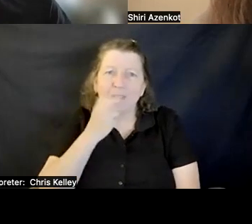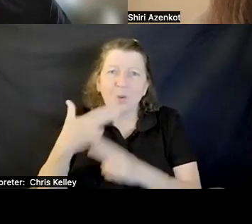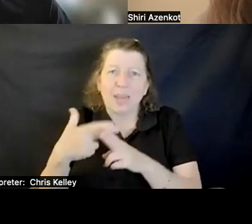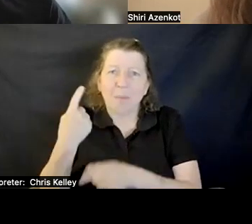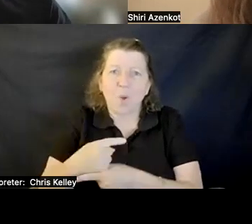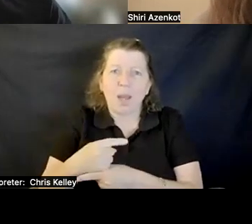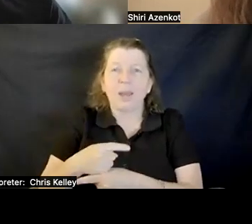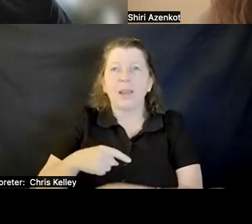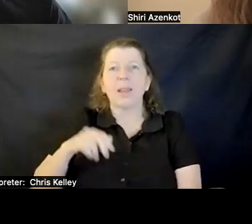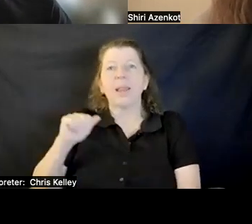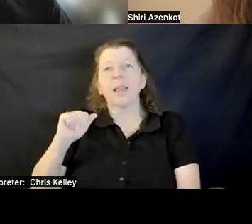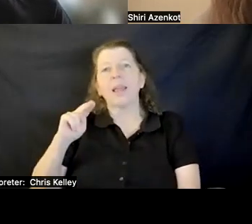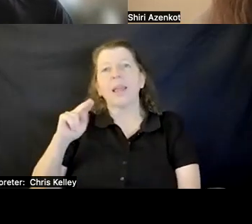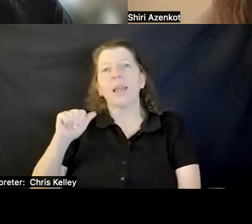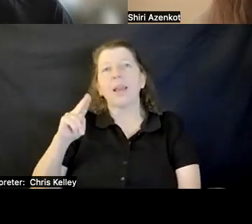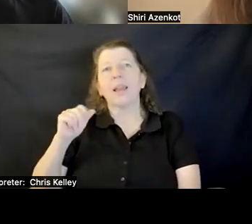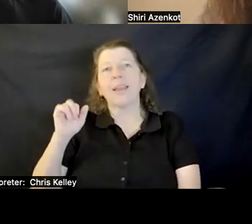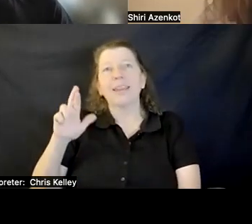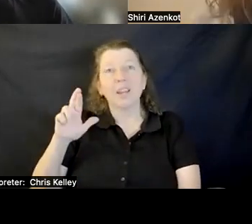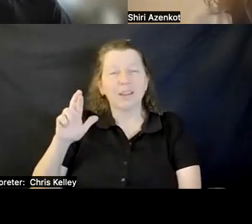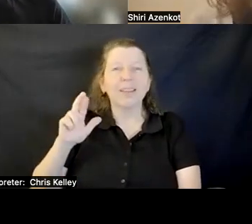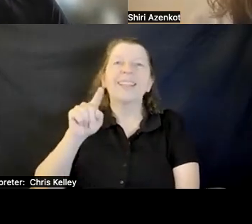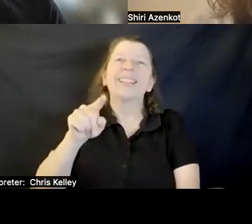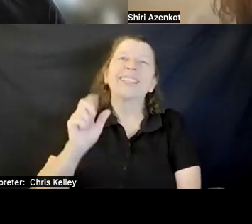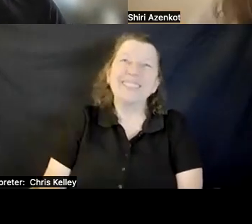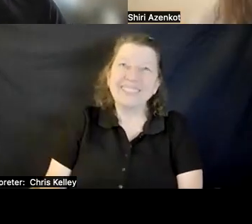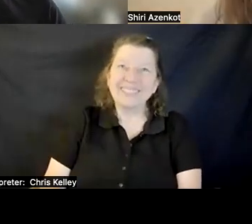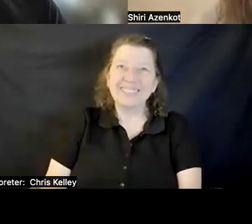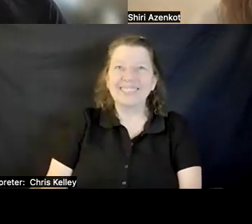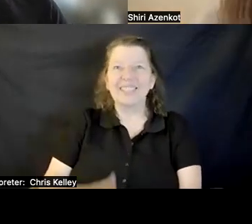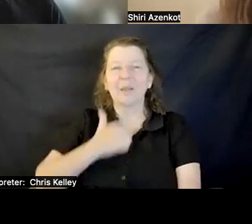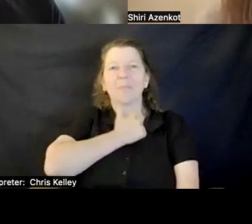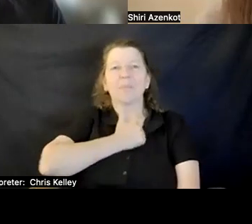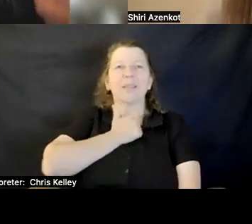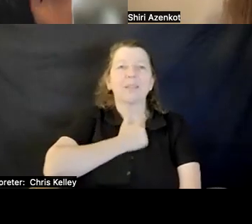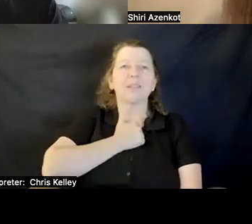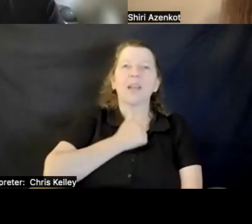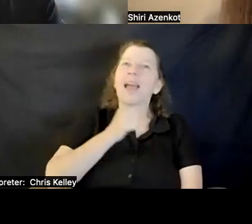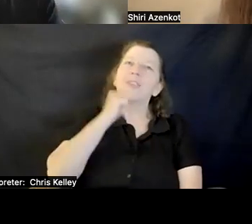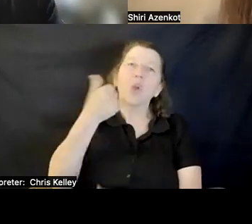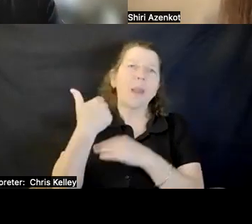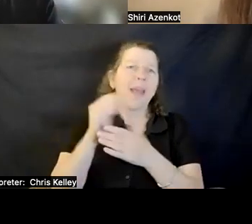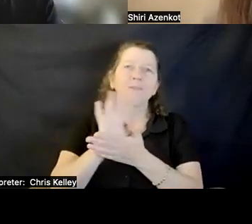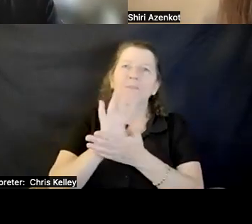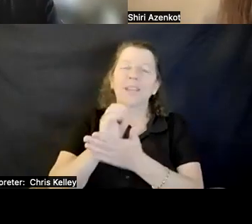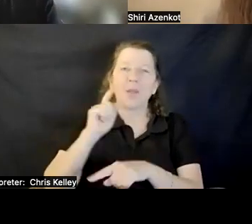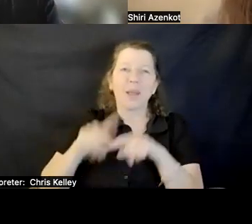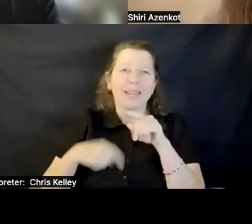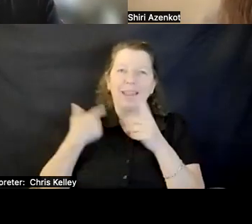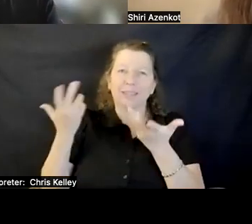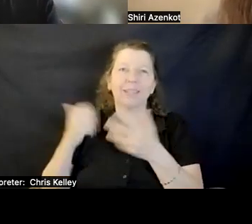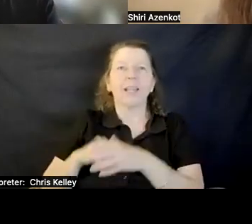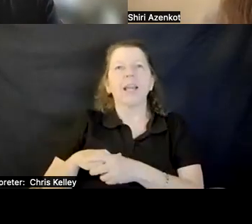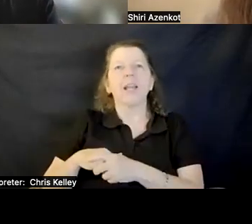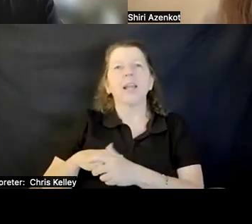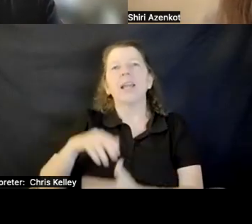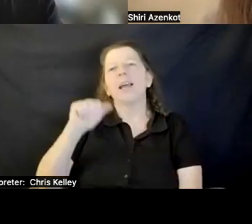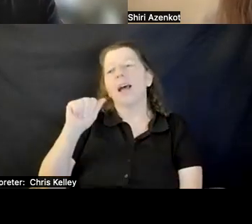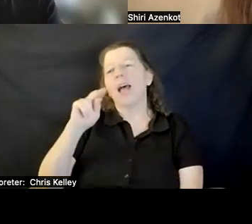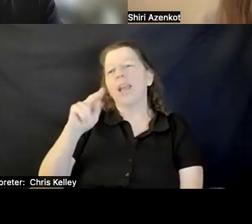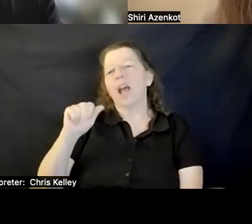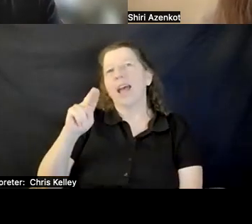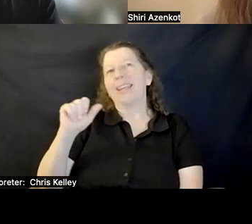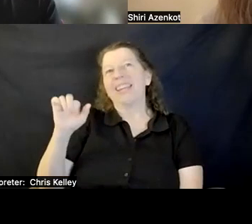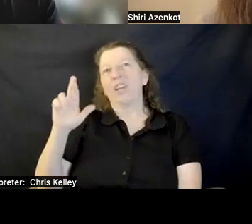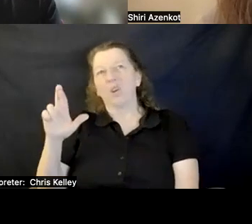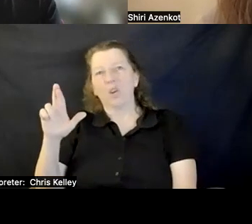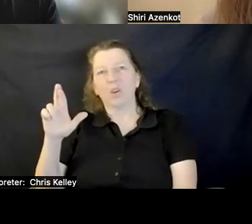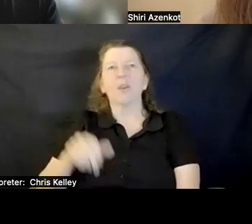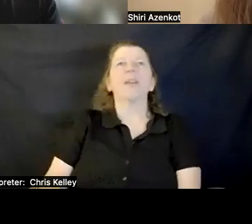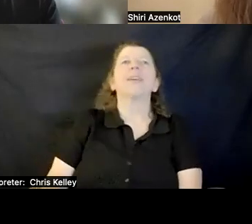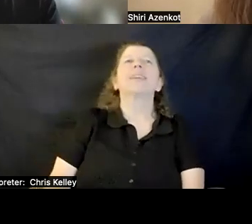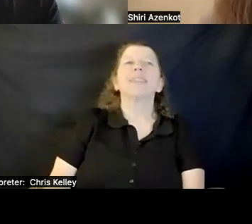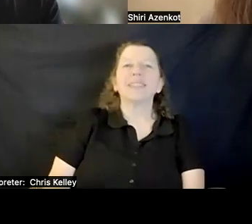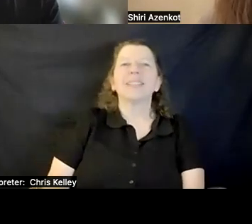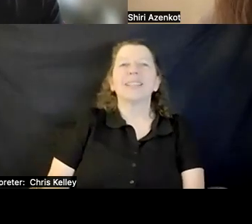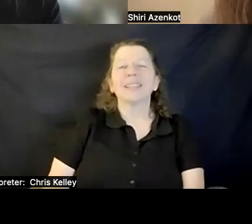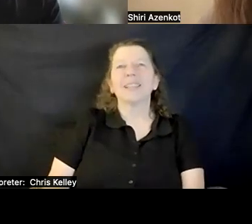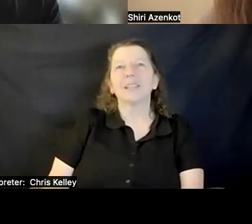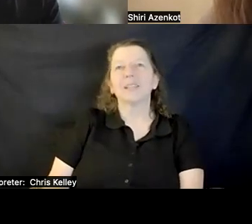Ananir: apologies for not having the video on. I use any pronouns.